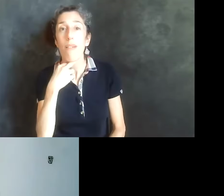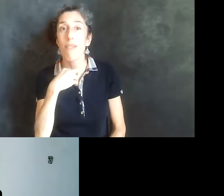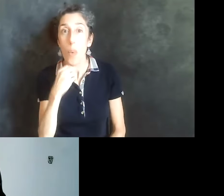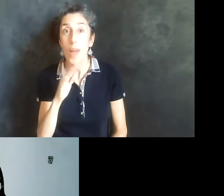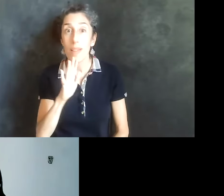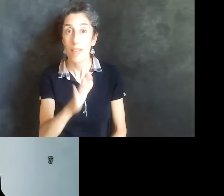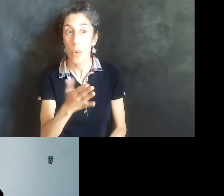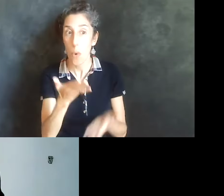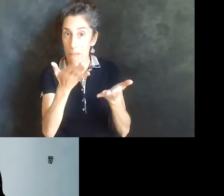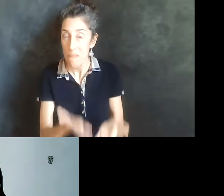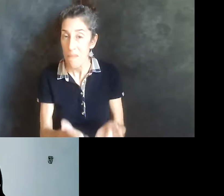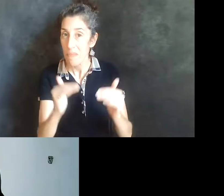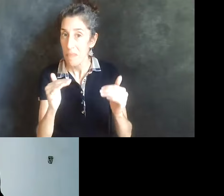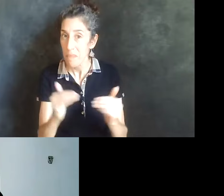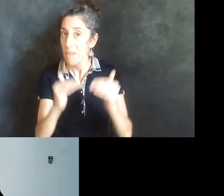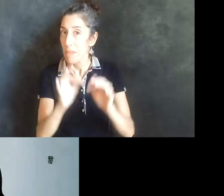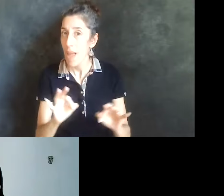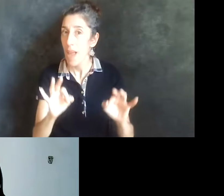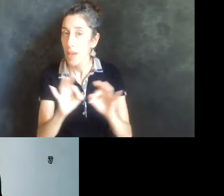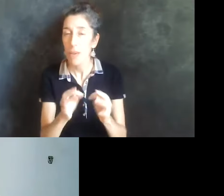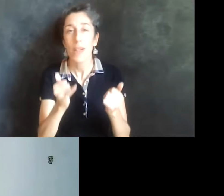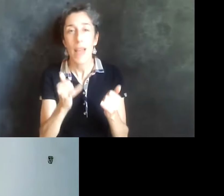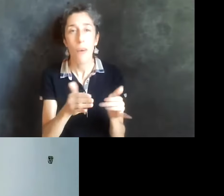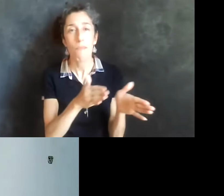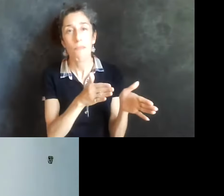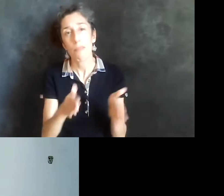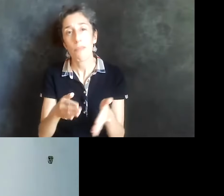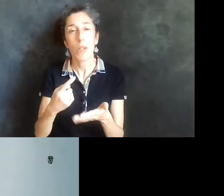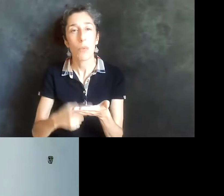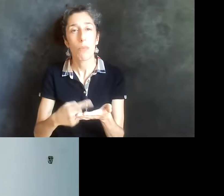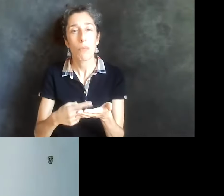who are going to talk a little bit about language, power, and care in the classroom,